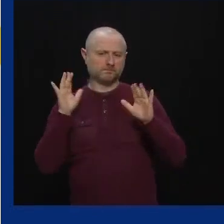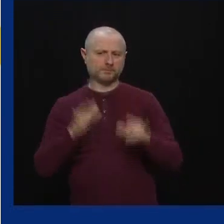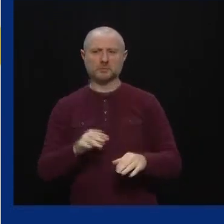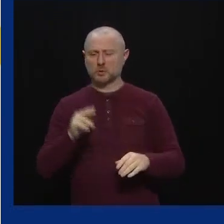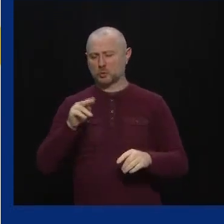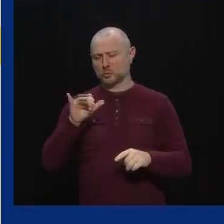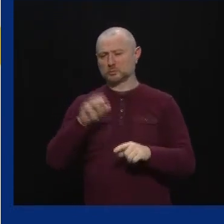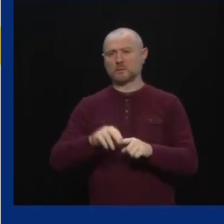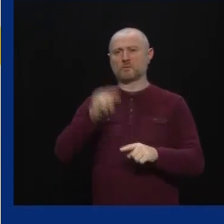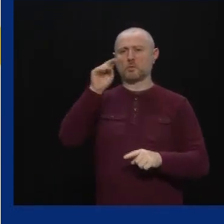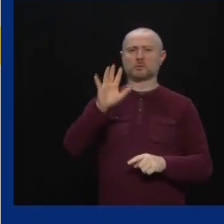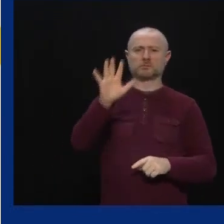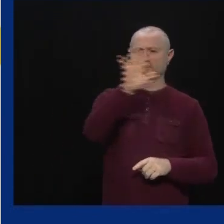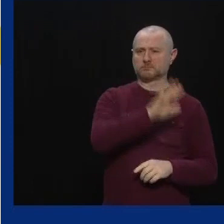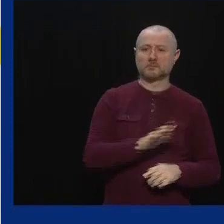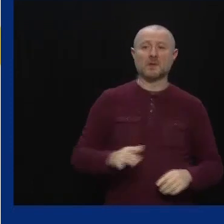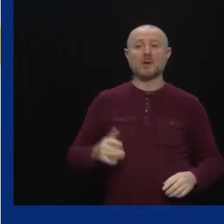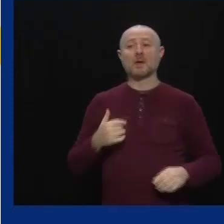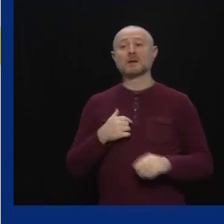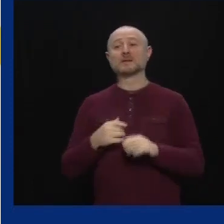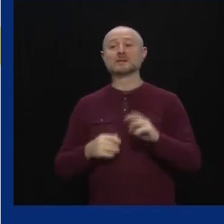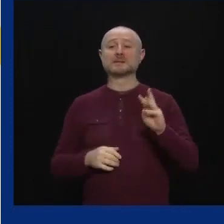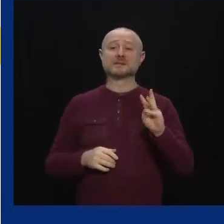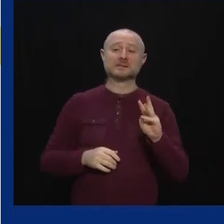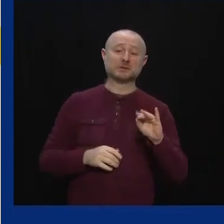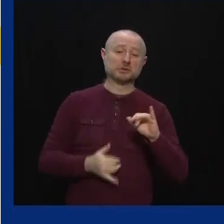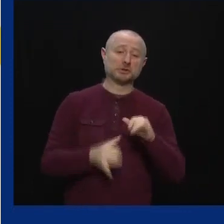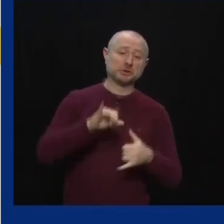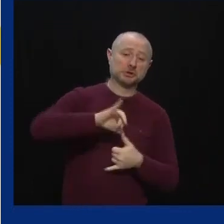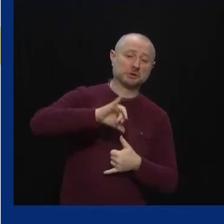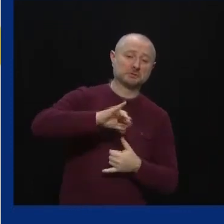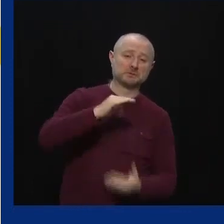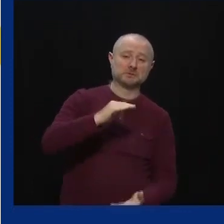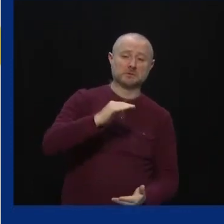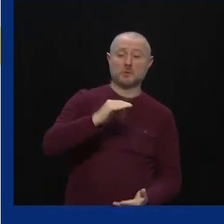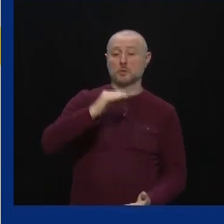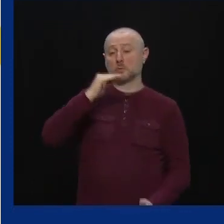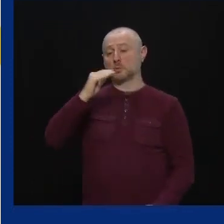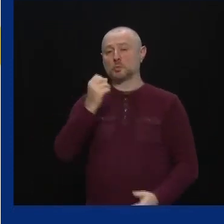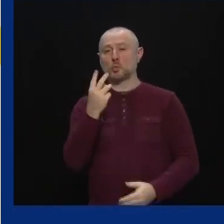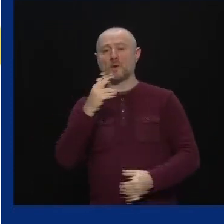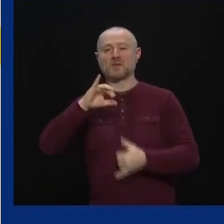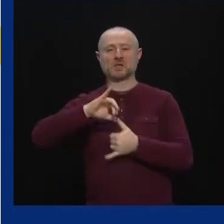P.M. WE EXPECT SNOW ACROSS THE ENTIRE